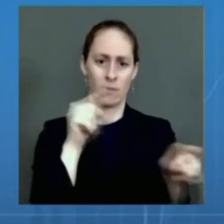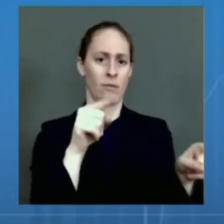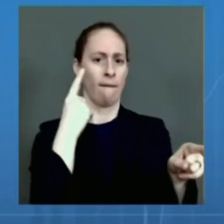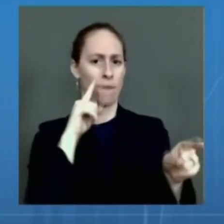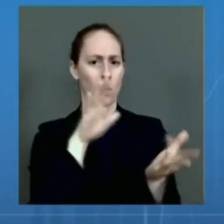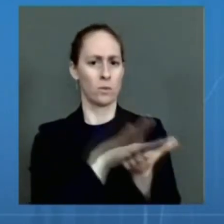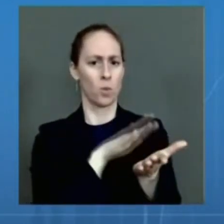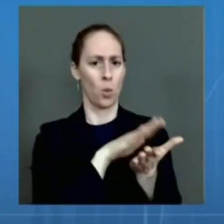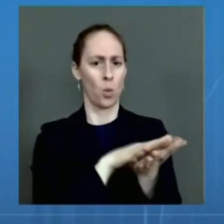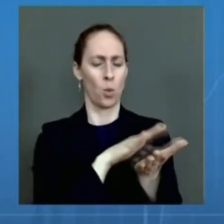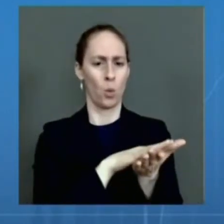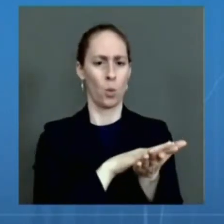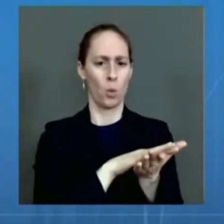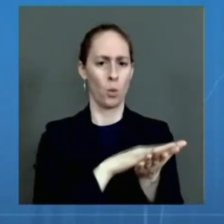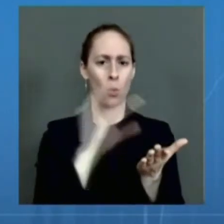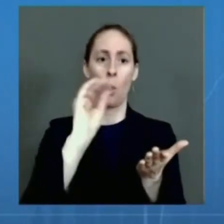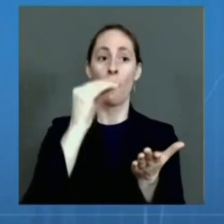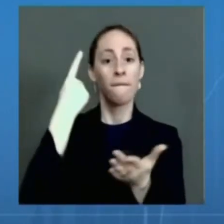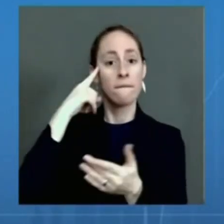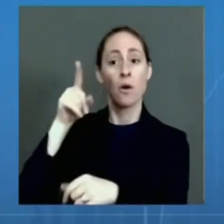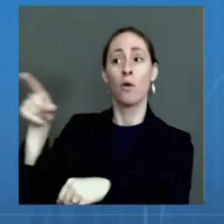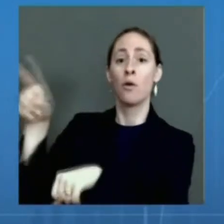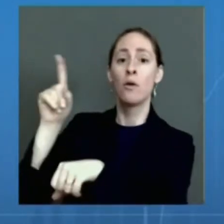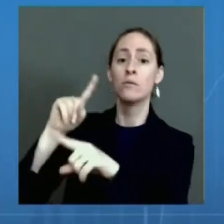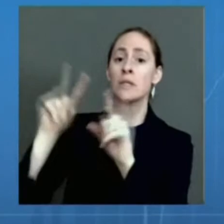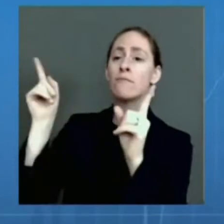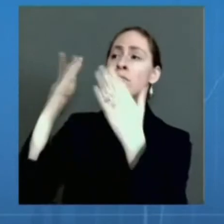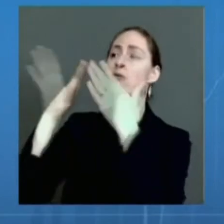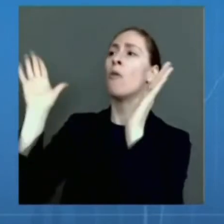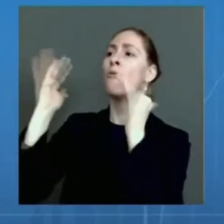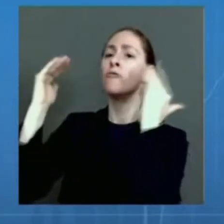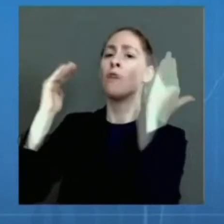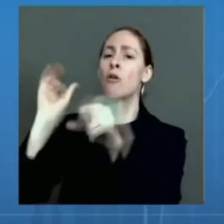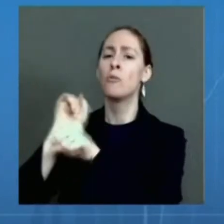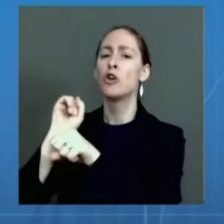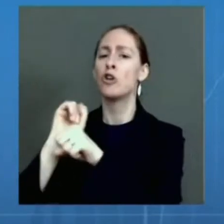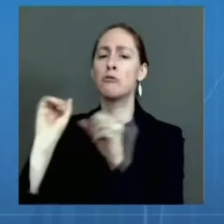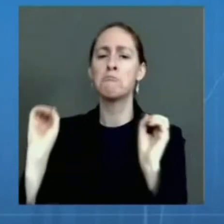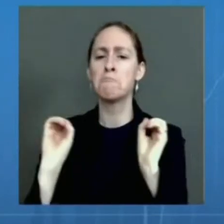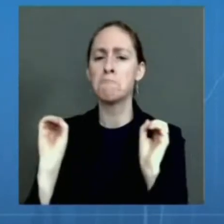SO WE DON'T YET HAVE EVIDENCE